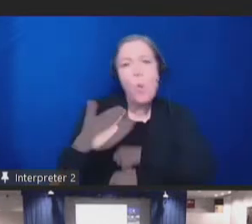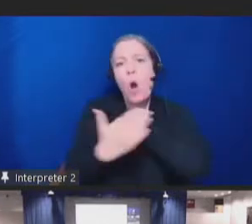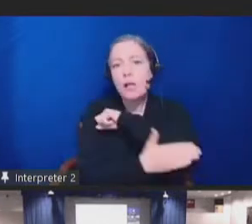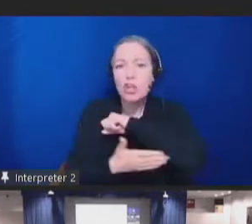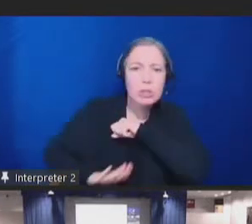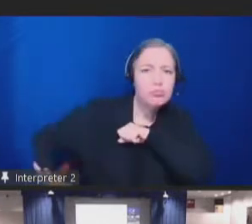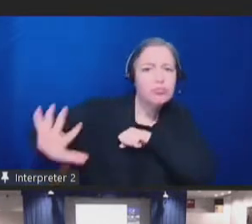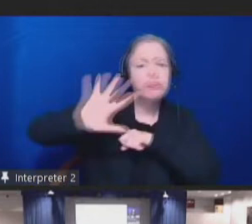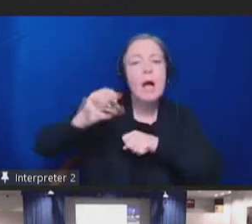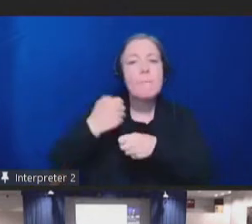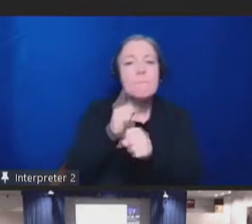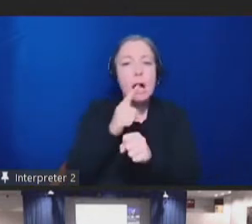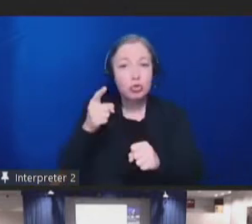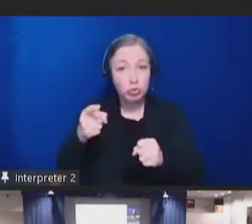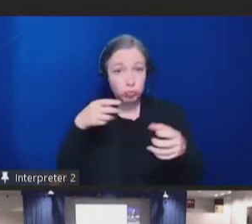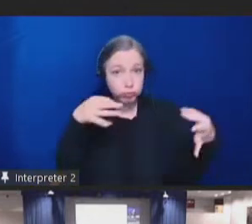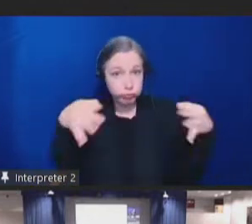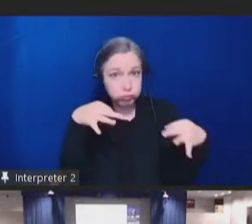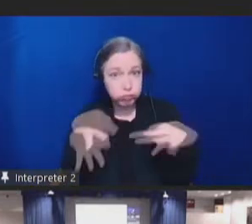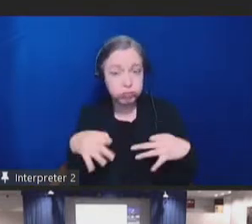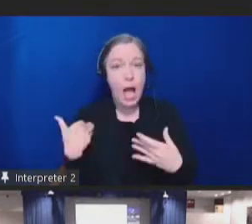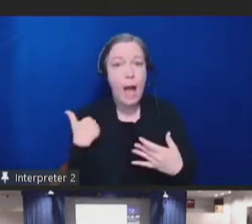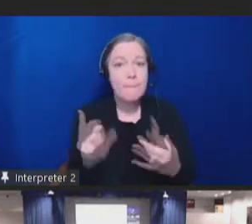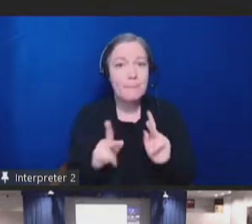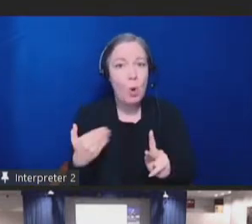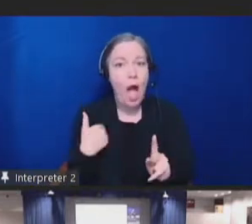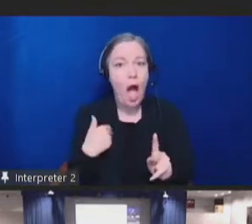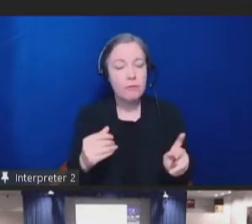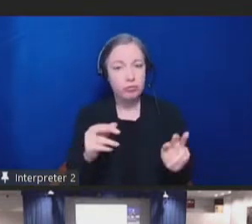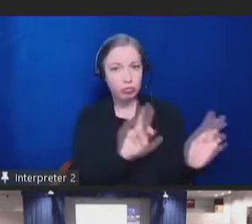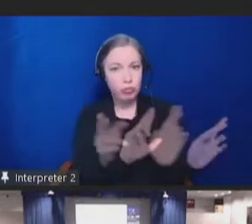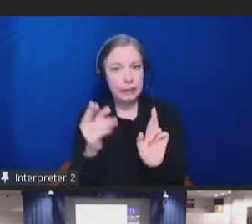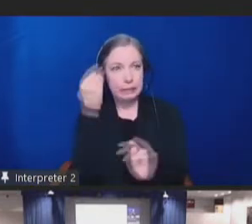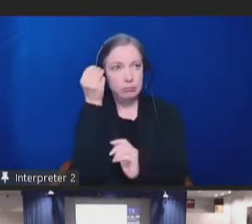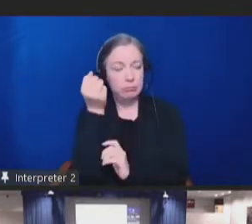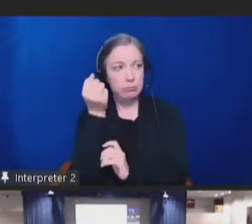they needed to make decisions, right, to protect -- you know, that would protect their health.